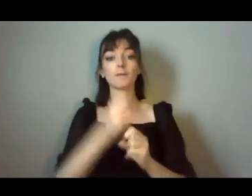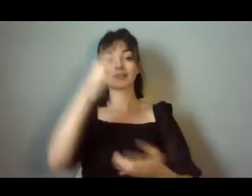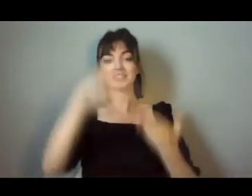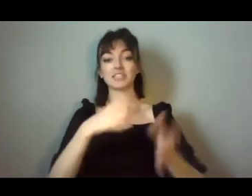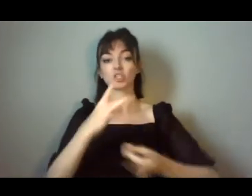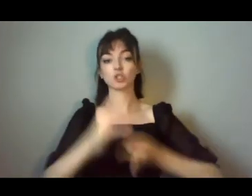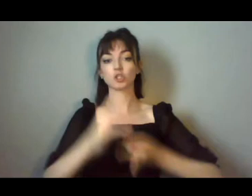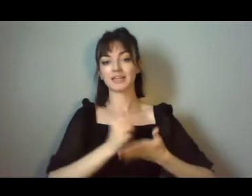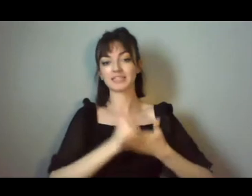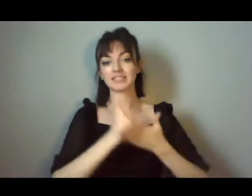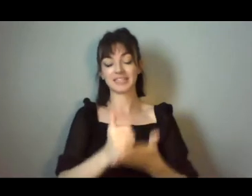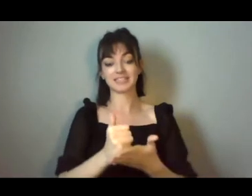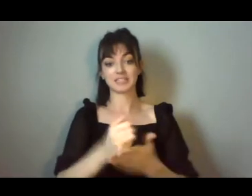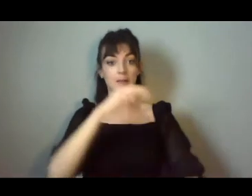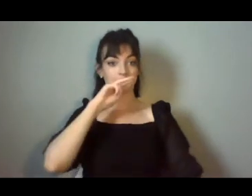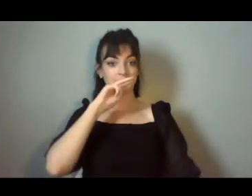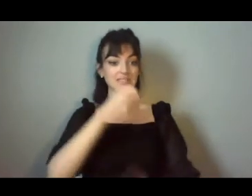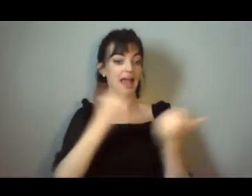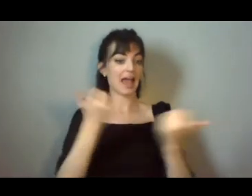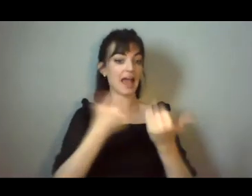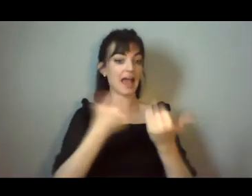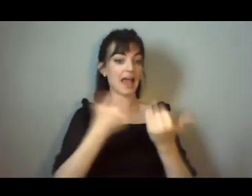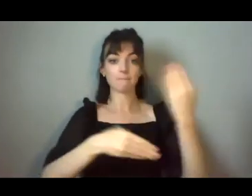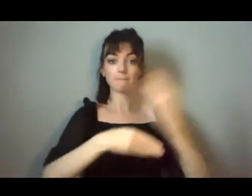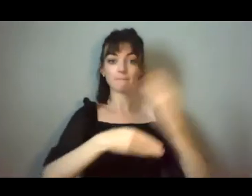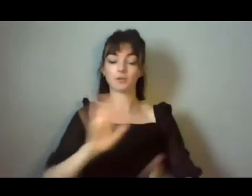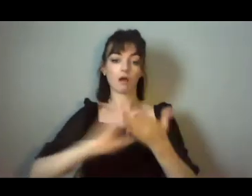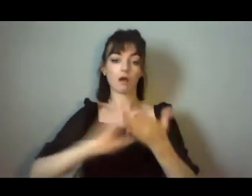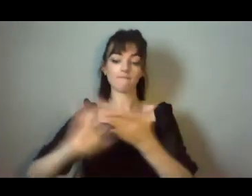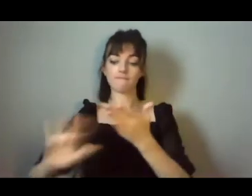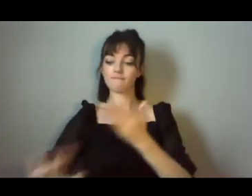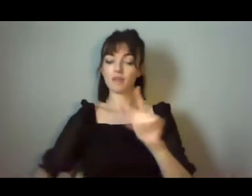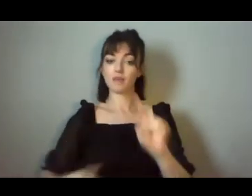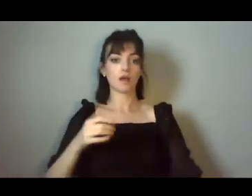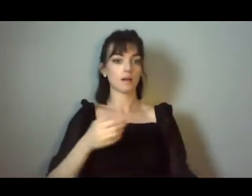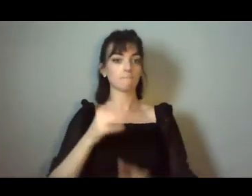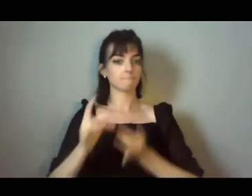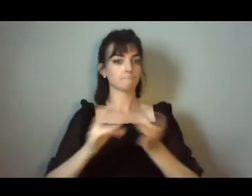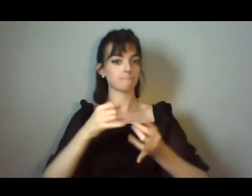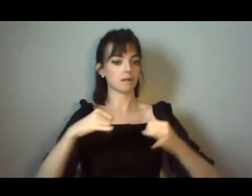we will remove these barriers and enable people to decide. So some solicitors are very wary of the